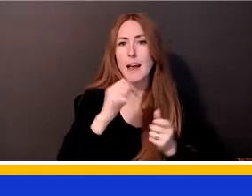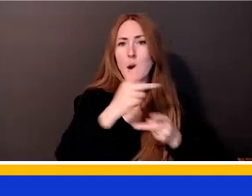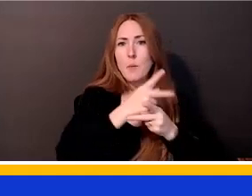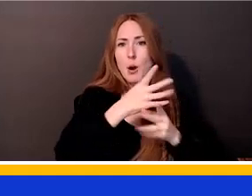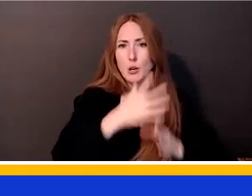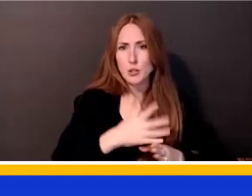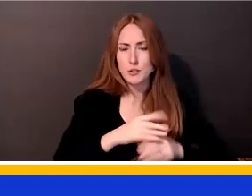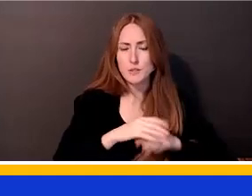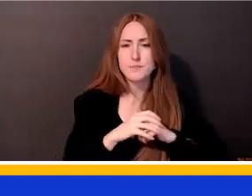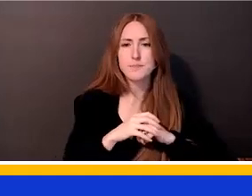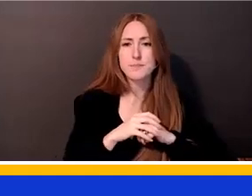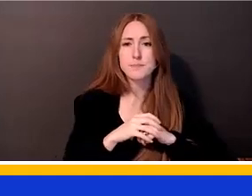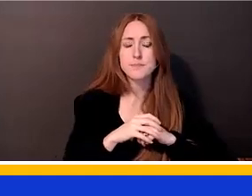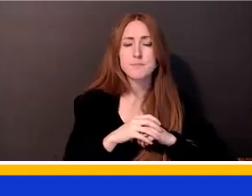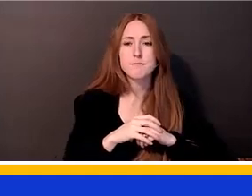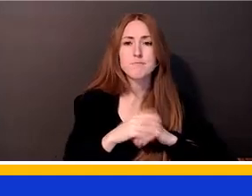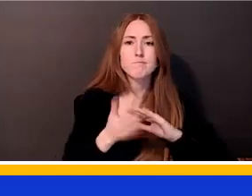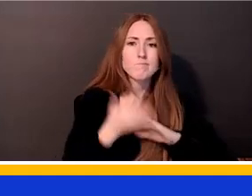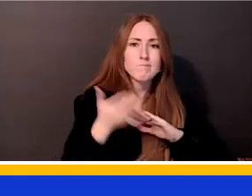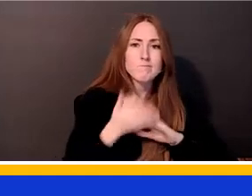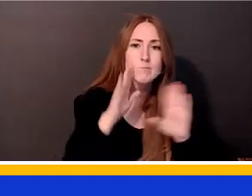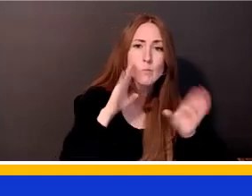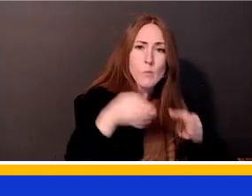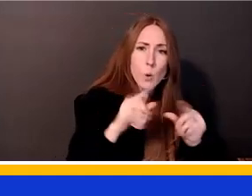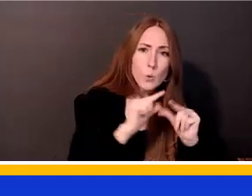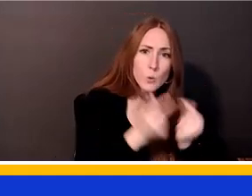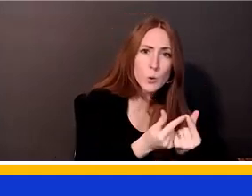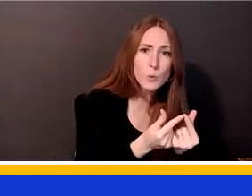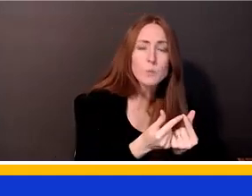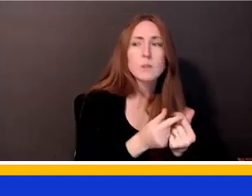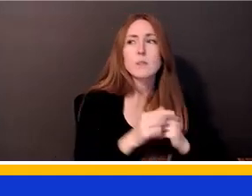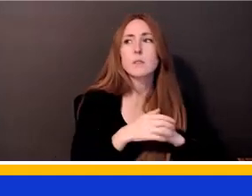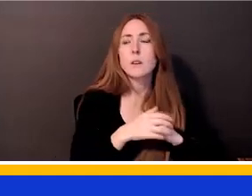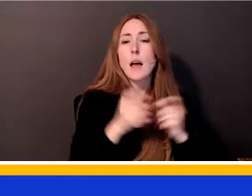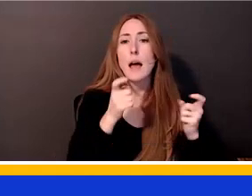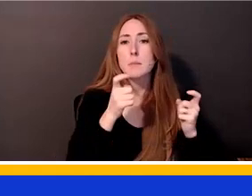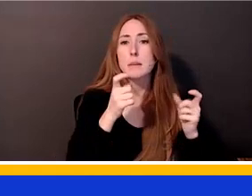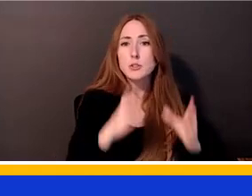with administrators and case managers in Allegheny County.